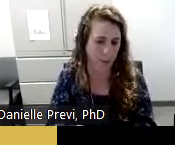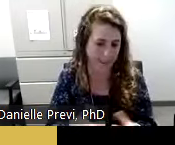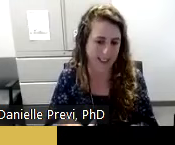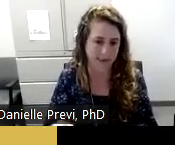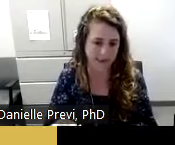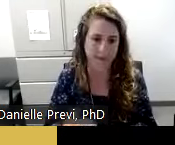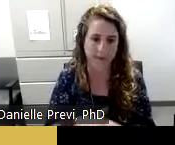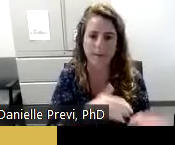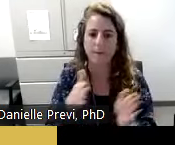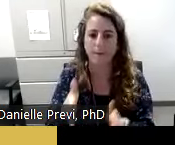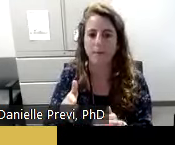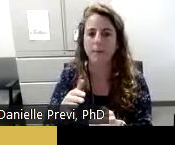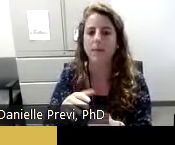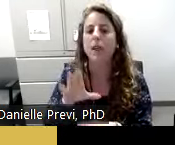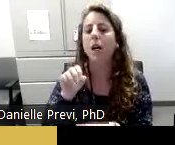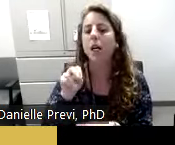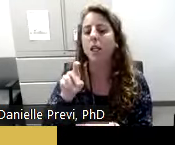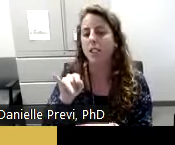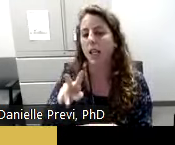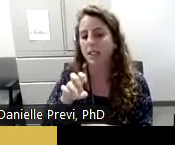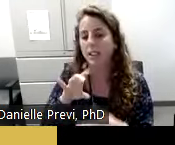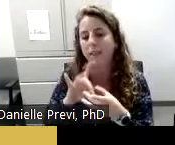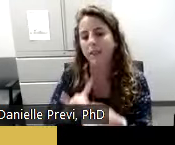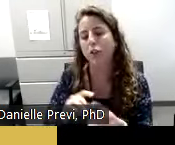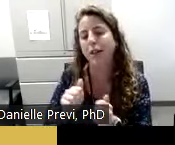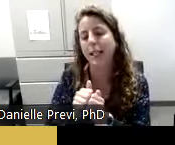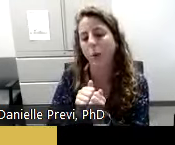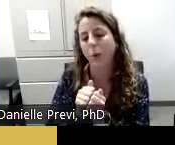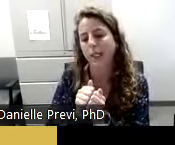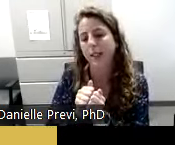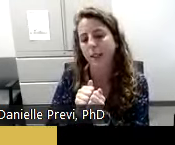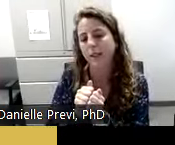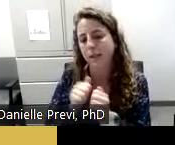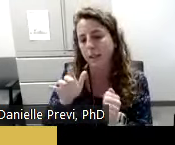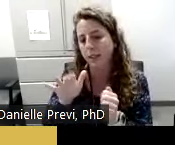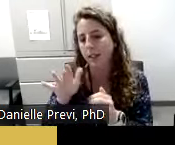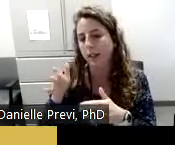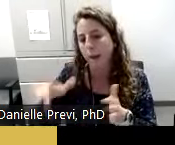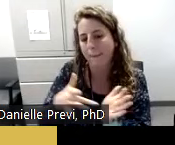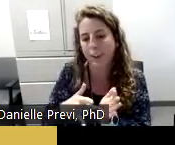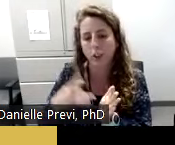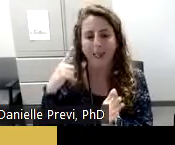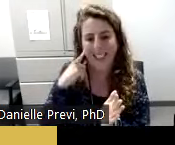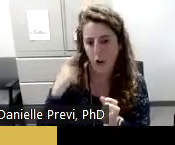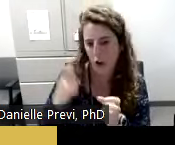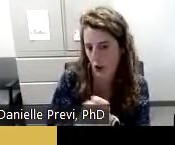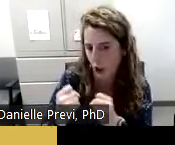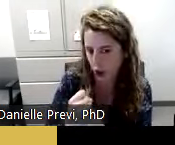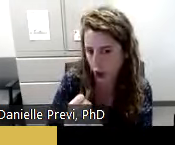which takes place inside the cranial area which is typically permanent. And then we have conductive,